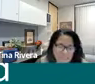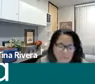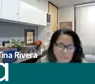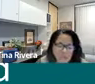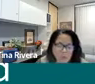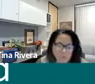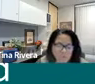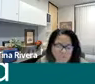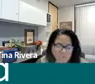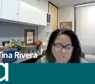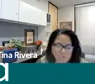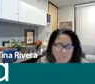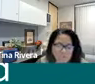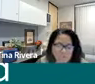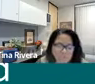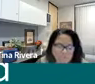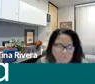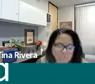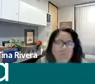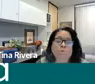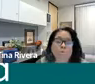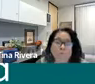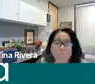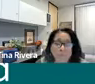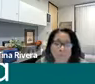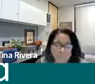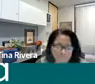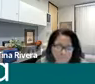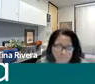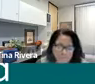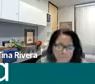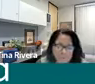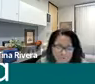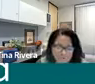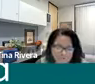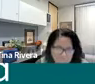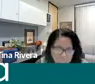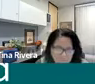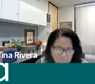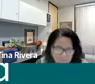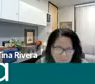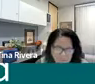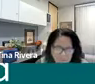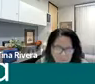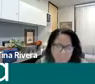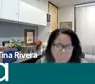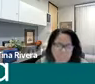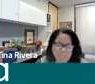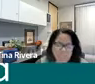and it's helping us to shift the way that we respond to future disasters.